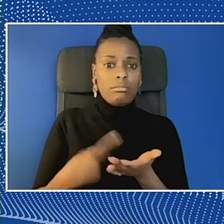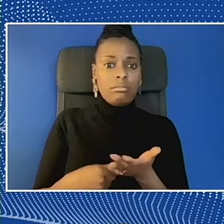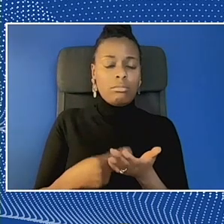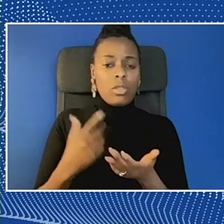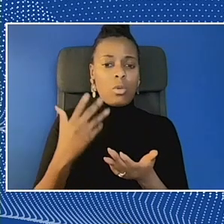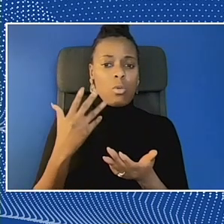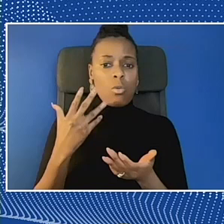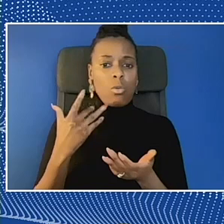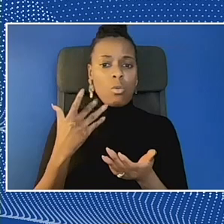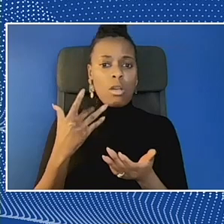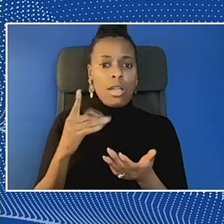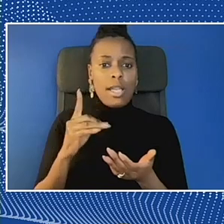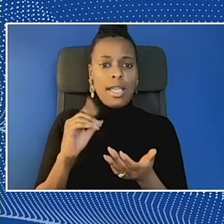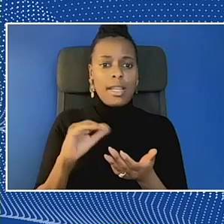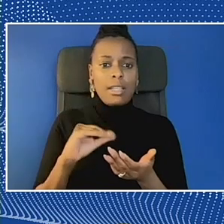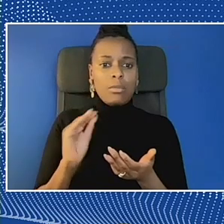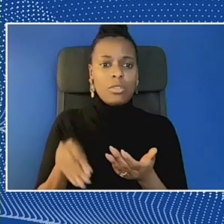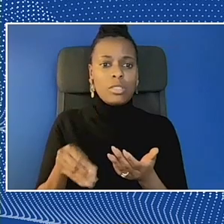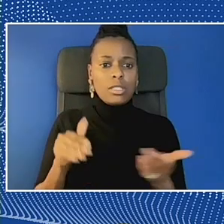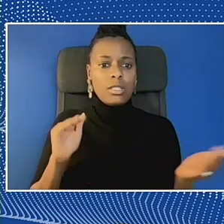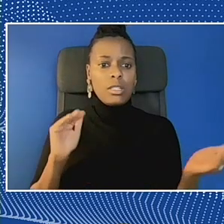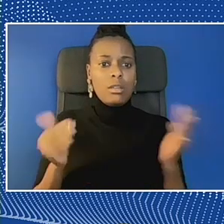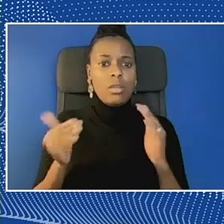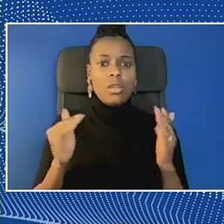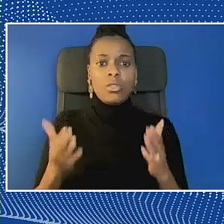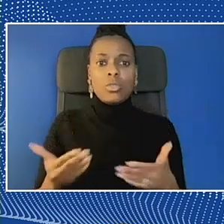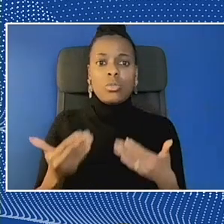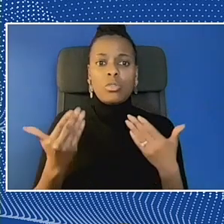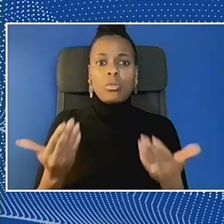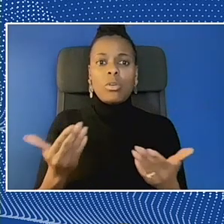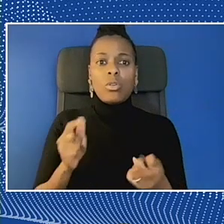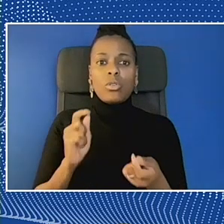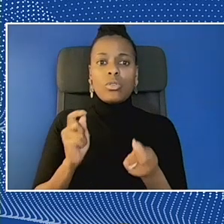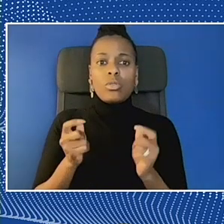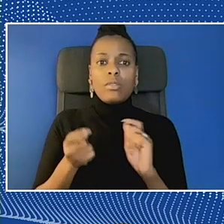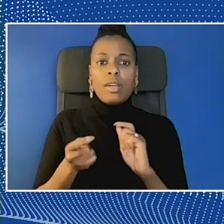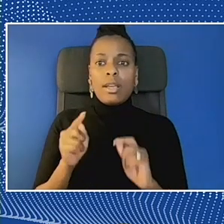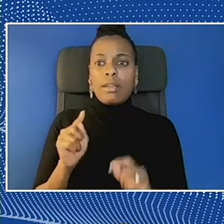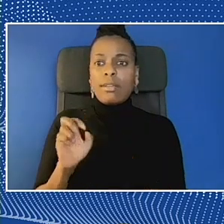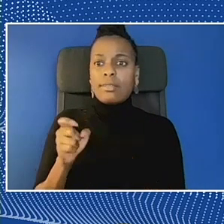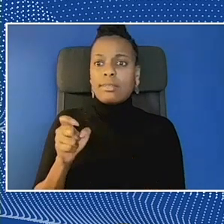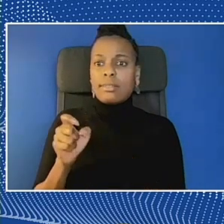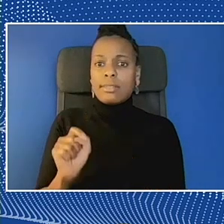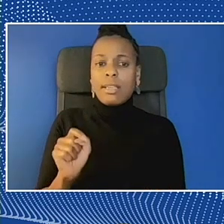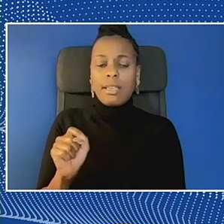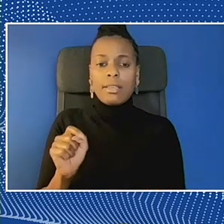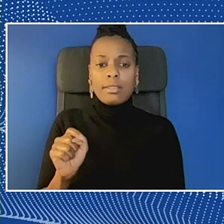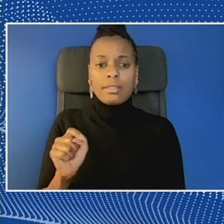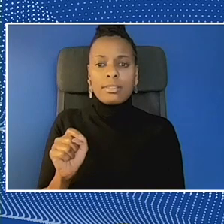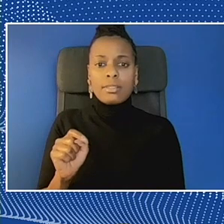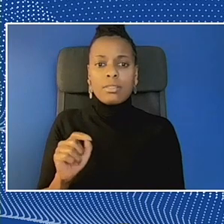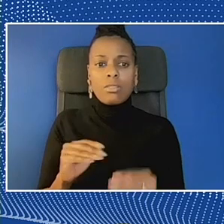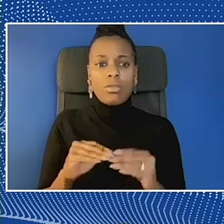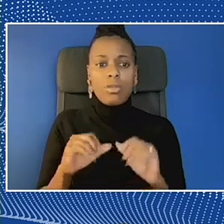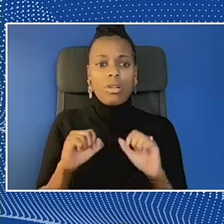versus the proposed revised text of more likely, I think would help us just